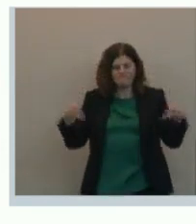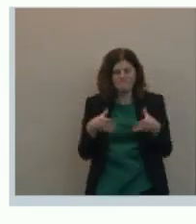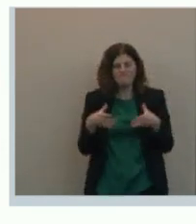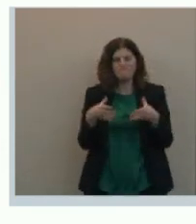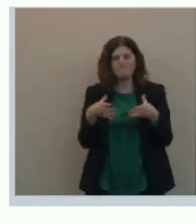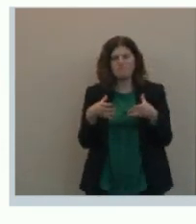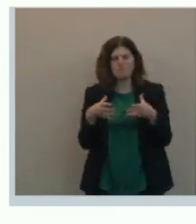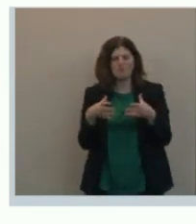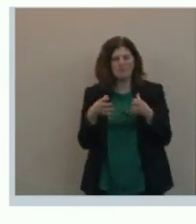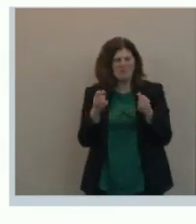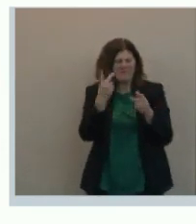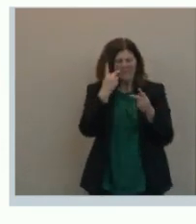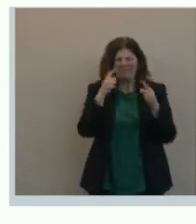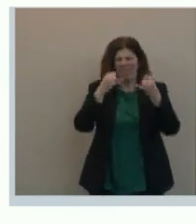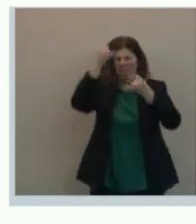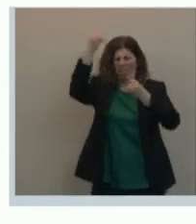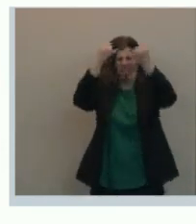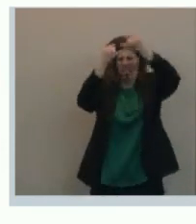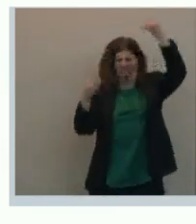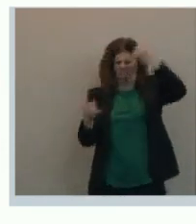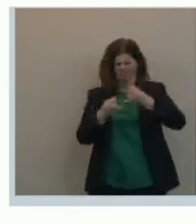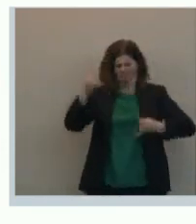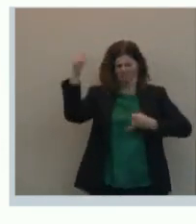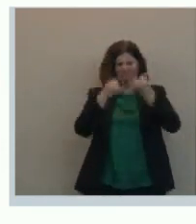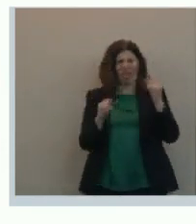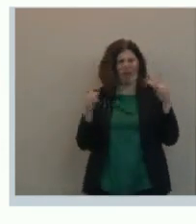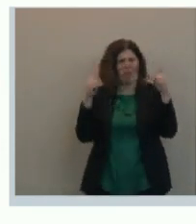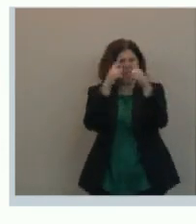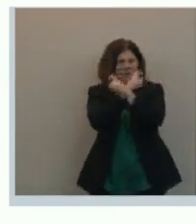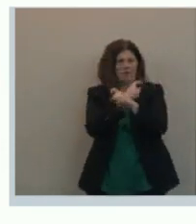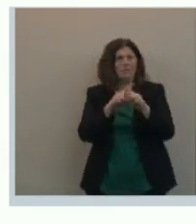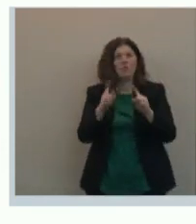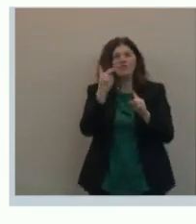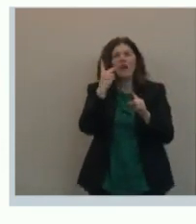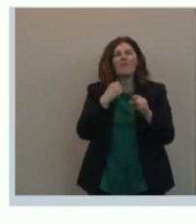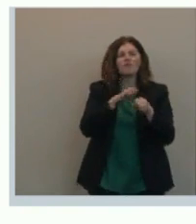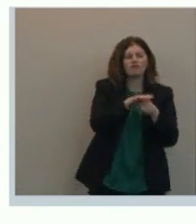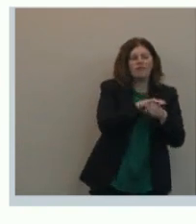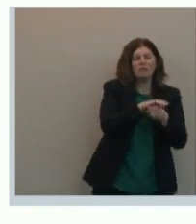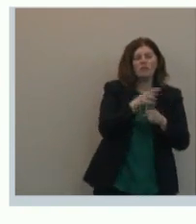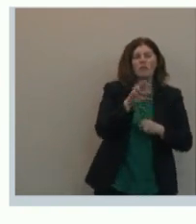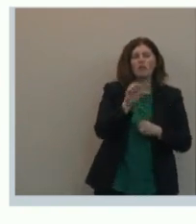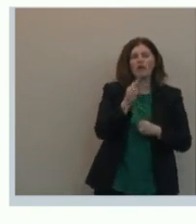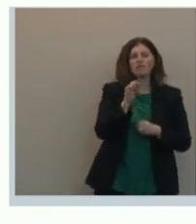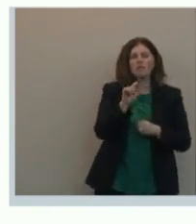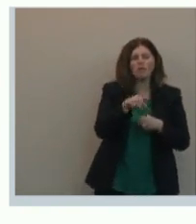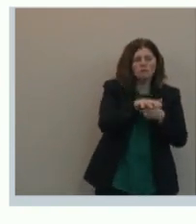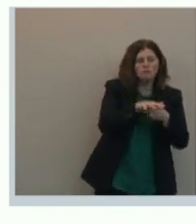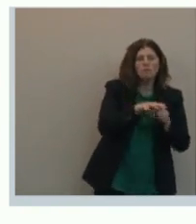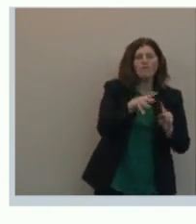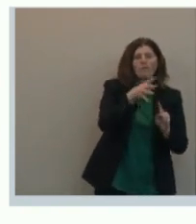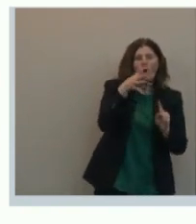WE HAVE OVER 100 PEOPLE, MANY OF THEM PHYSICIANS AND HOSPITAL LEADERS, ORGANIZING IT. THERE IS A LOT OF LINES ON HERE. . LITTLE COMPLICATED.